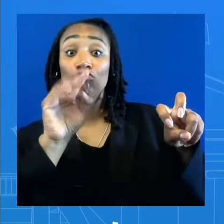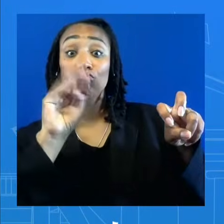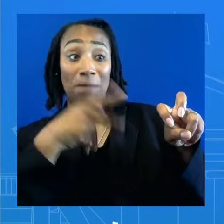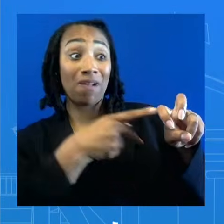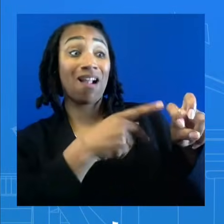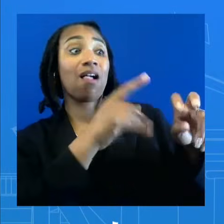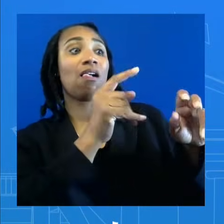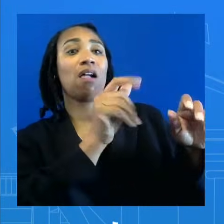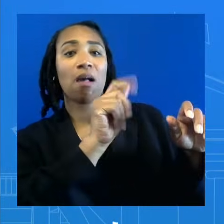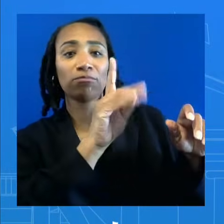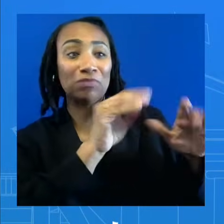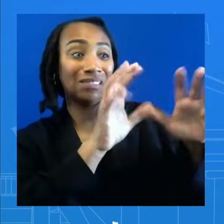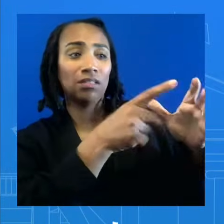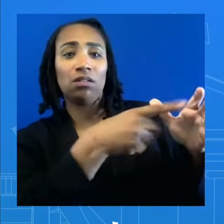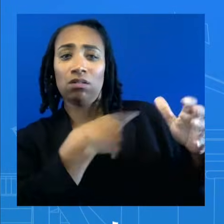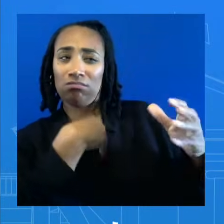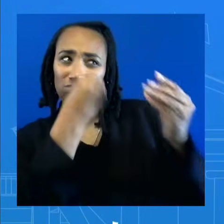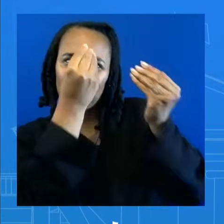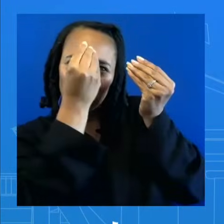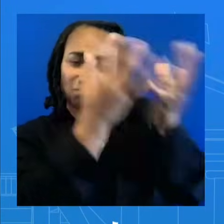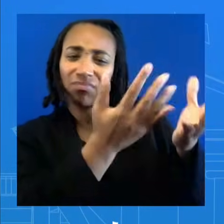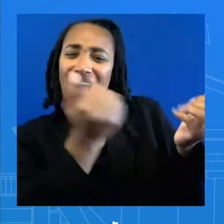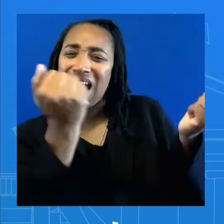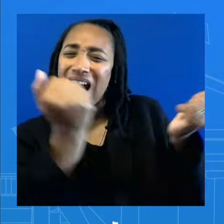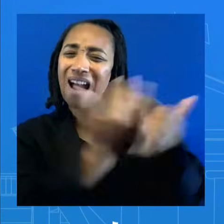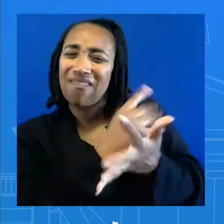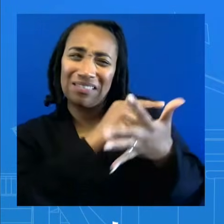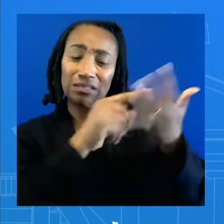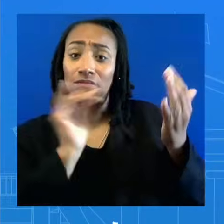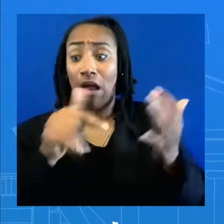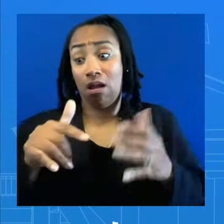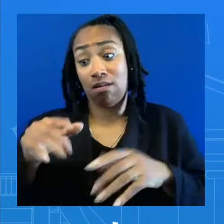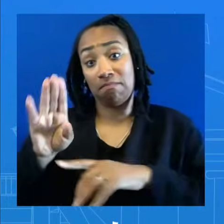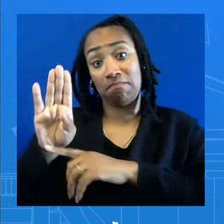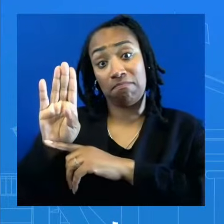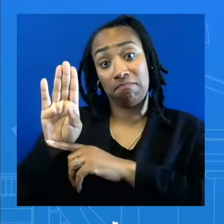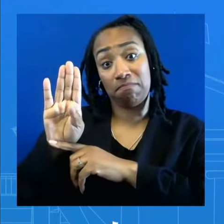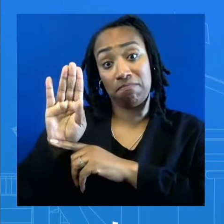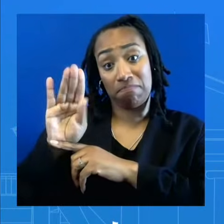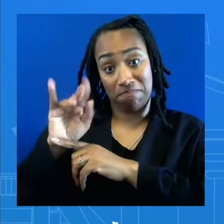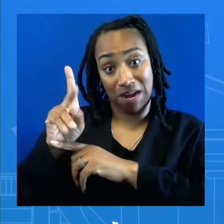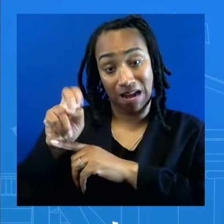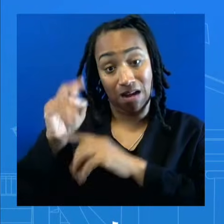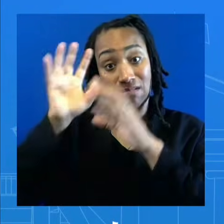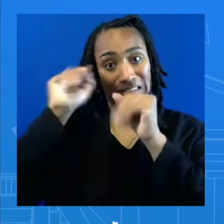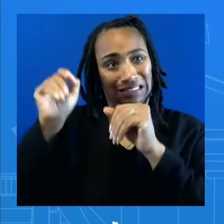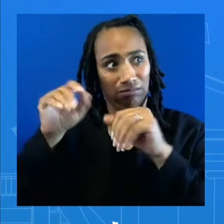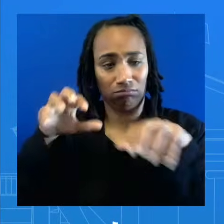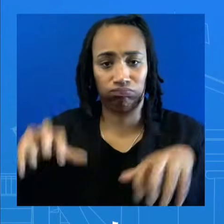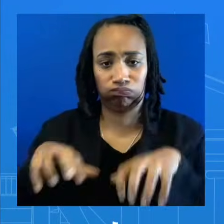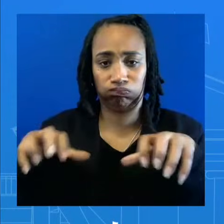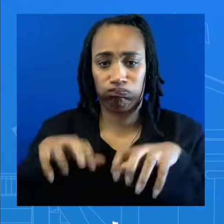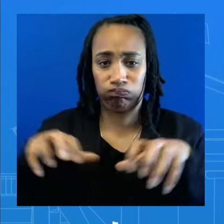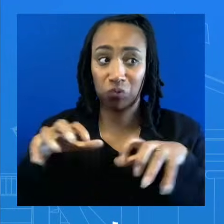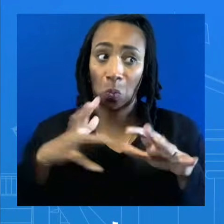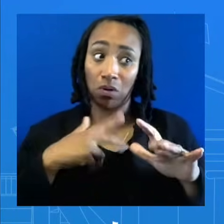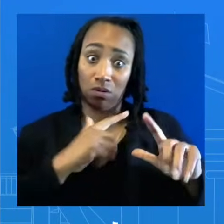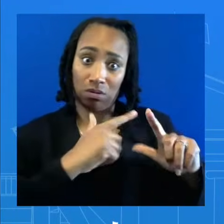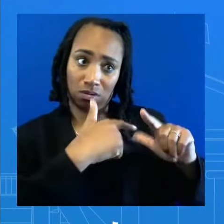to get this relationship on a more stable footing. And it'll be up to them to determine how and to what degree they want to carry that forward.